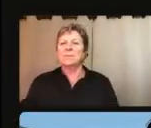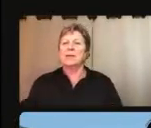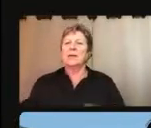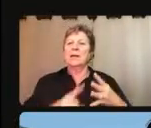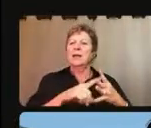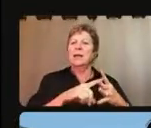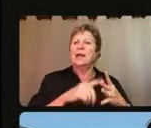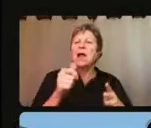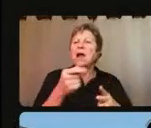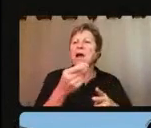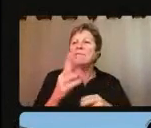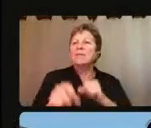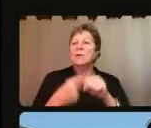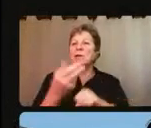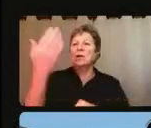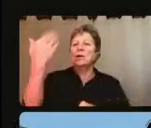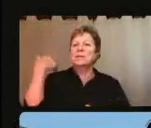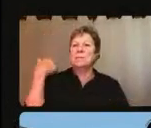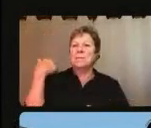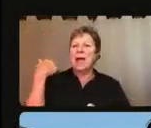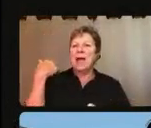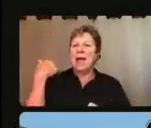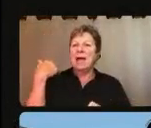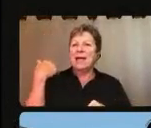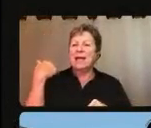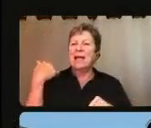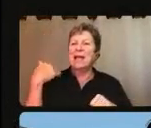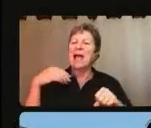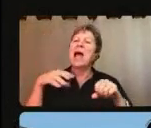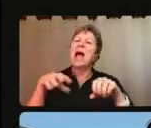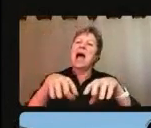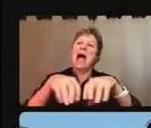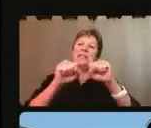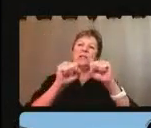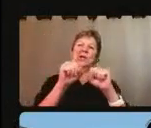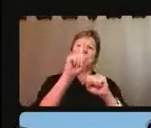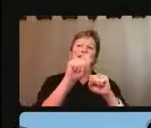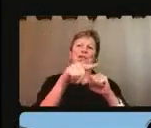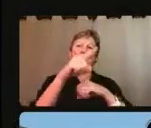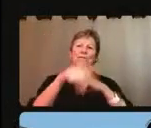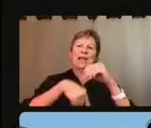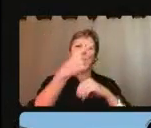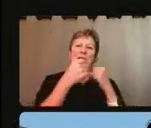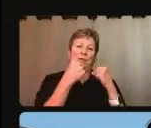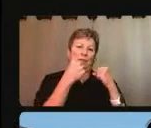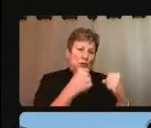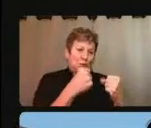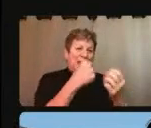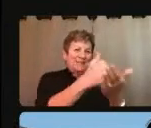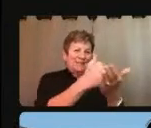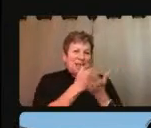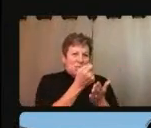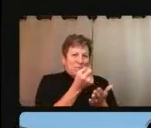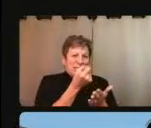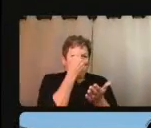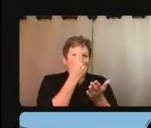OR BOARD EXPERIENCE. SO WE'RE ABLE TO PROVIDE STRONG